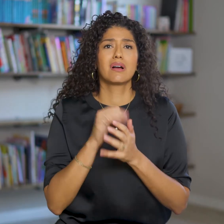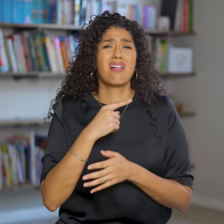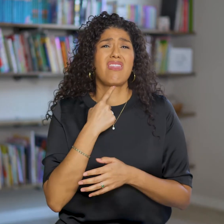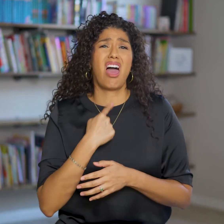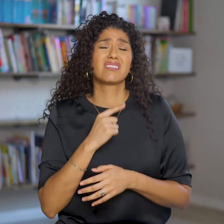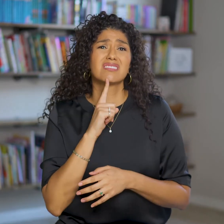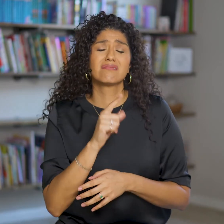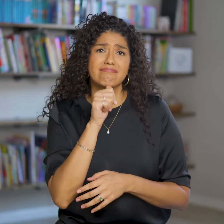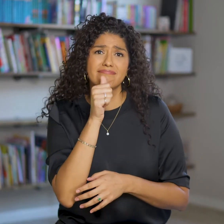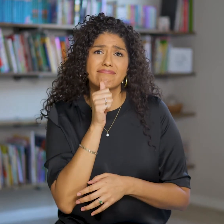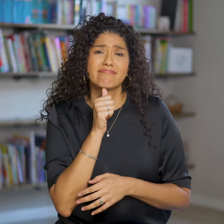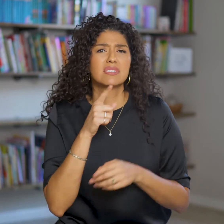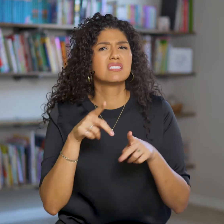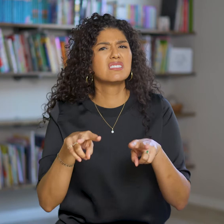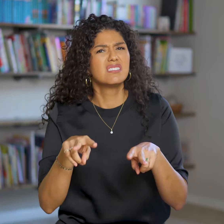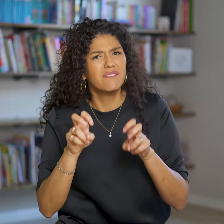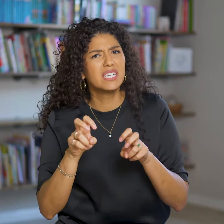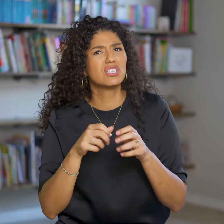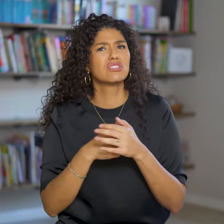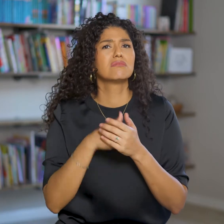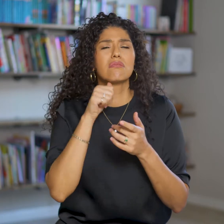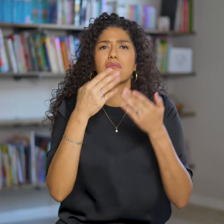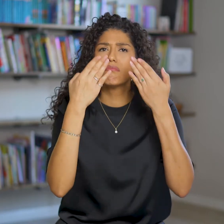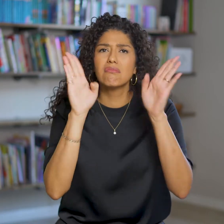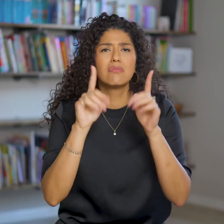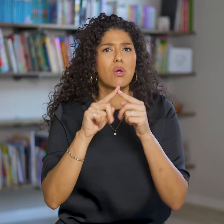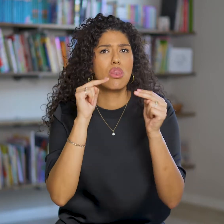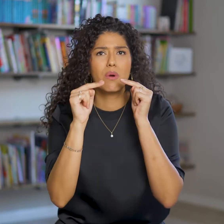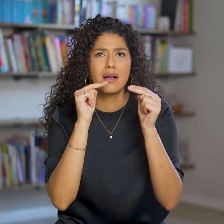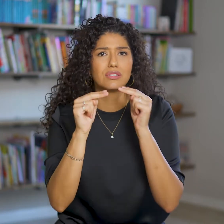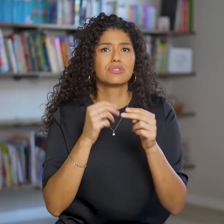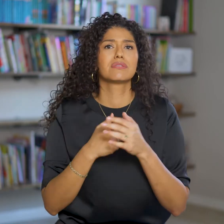Lust is impatient, selfish, not open to reason—